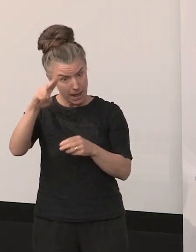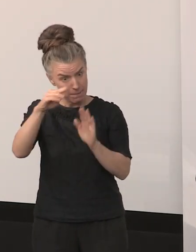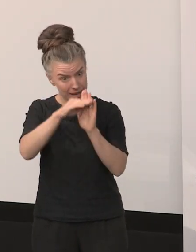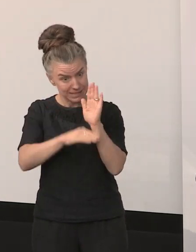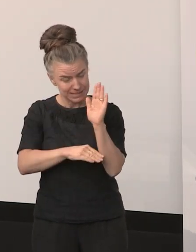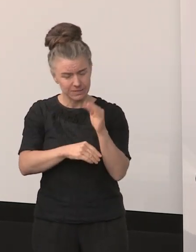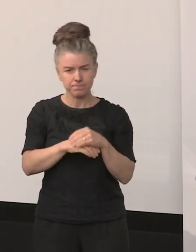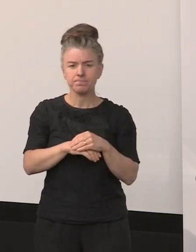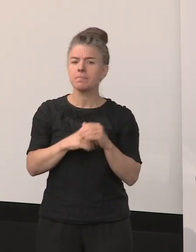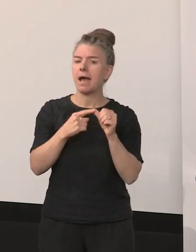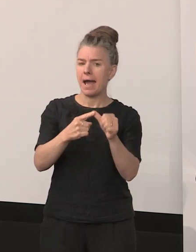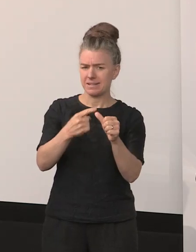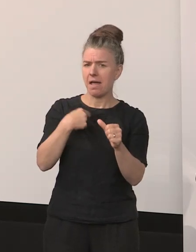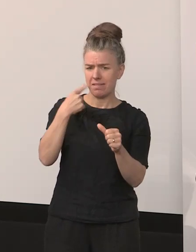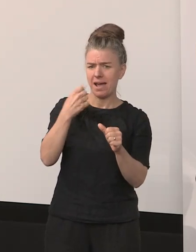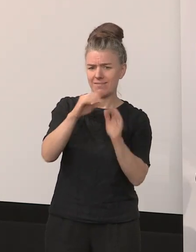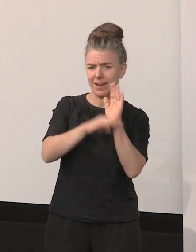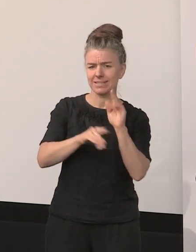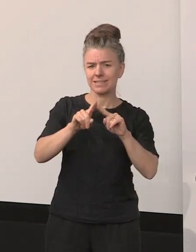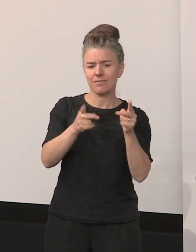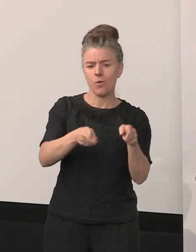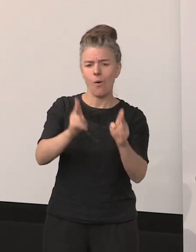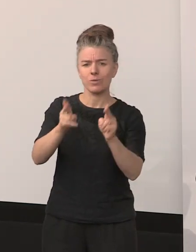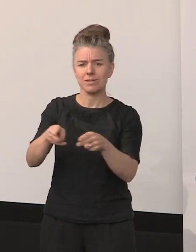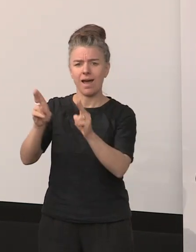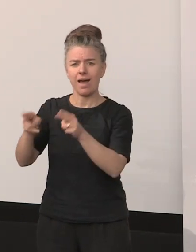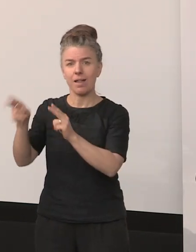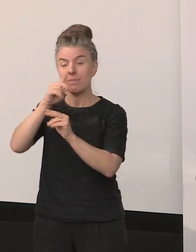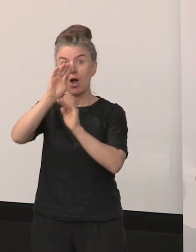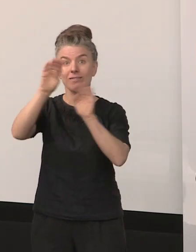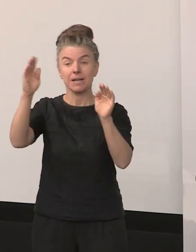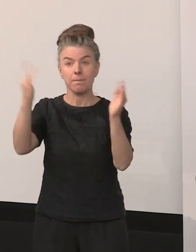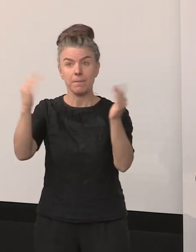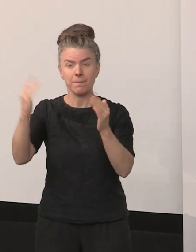list of all the hotels that people are quarantined in? On the